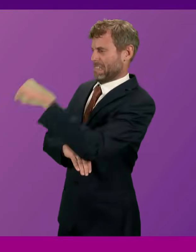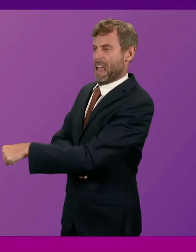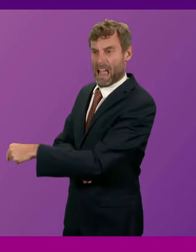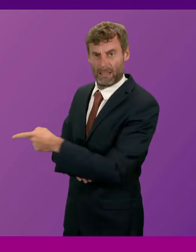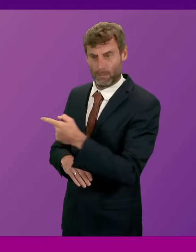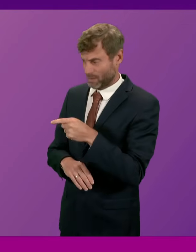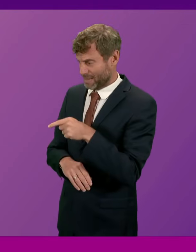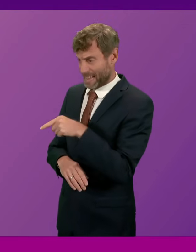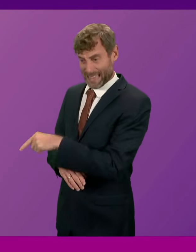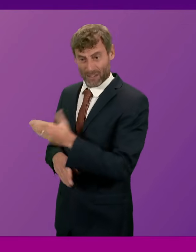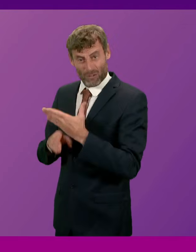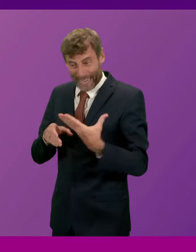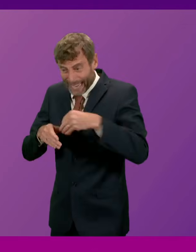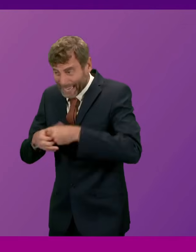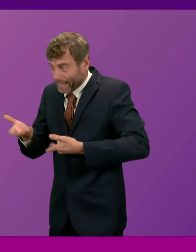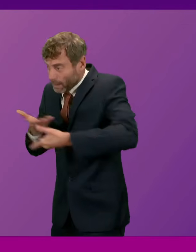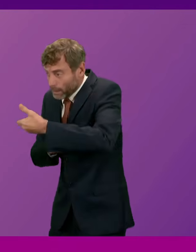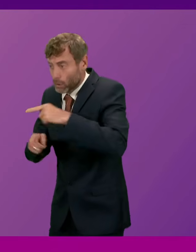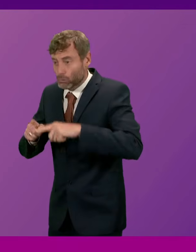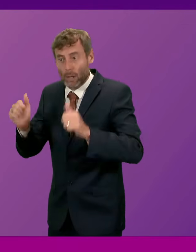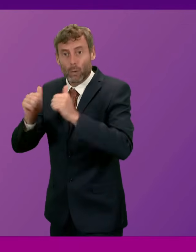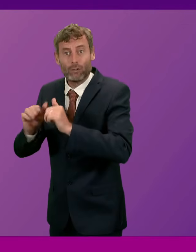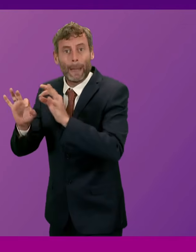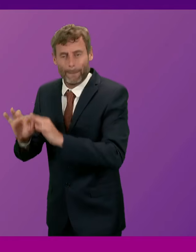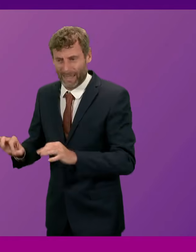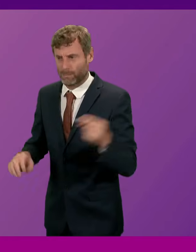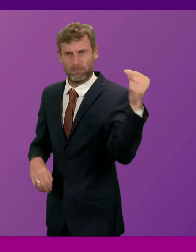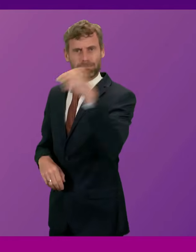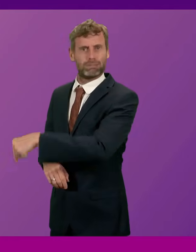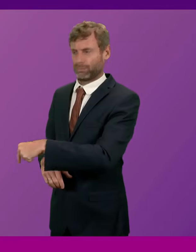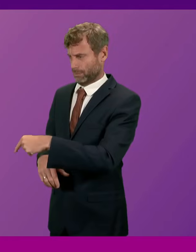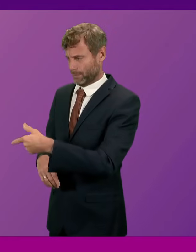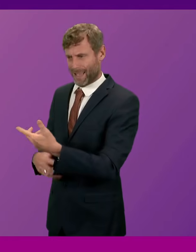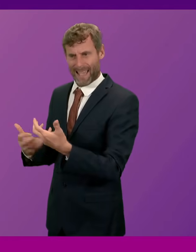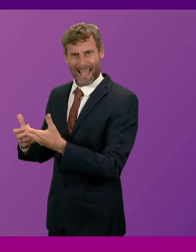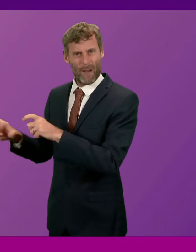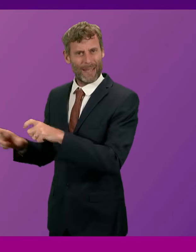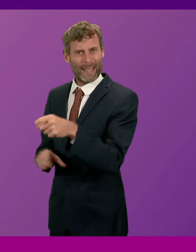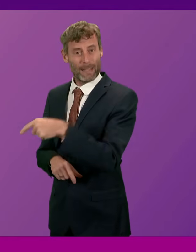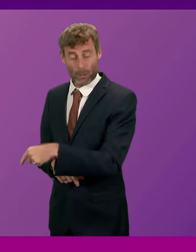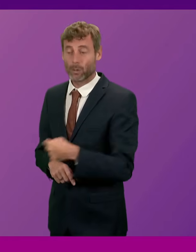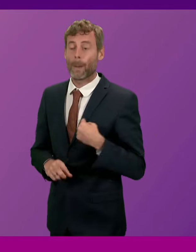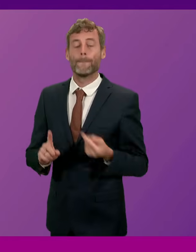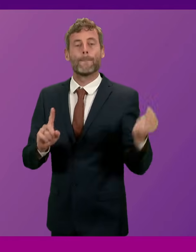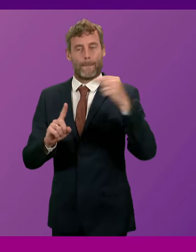want to see happening. That brings me back to the starting point of Mr Greer’s question,